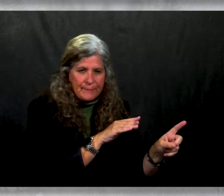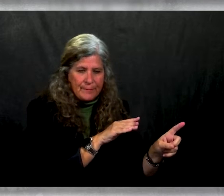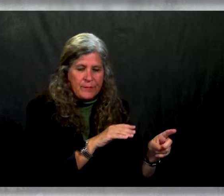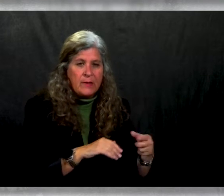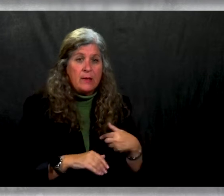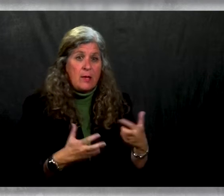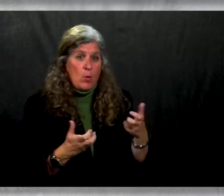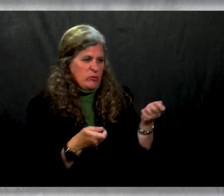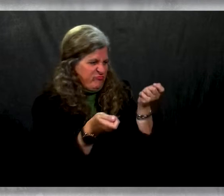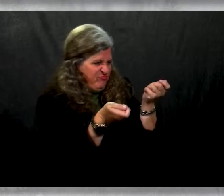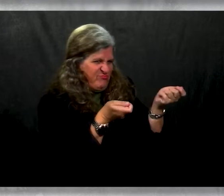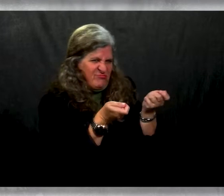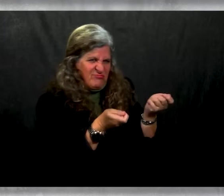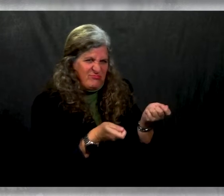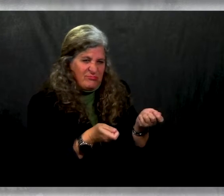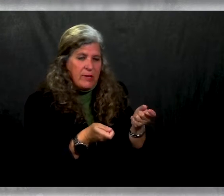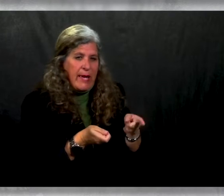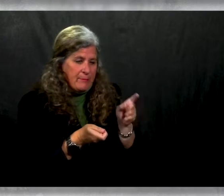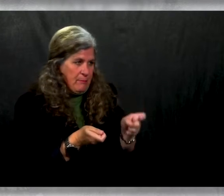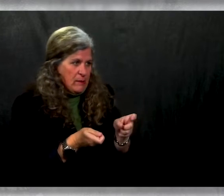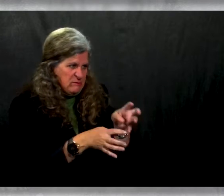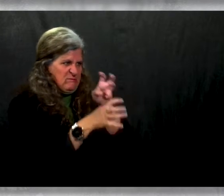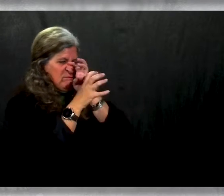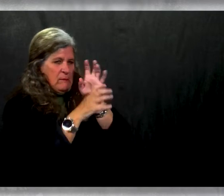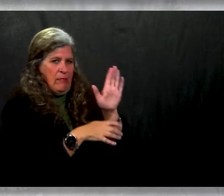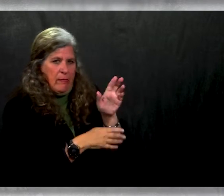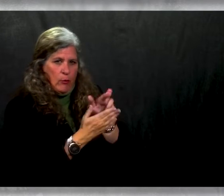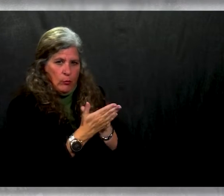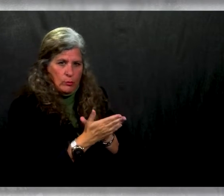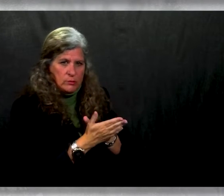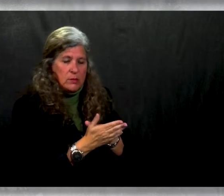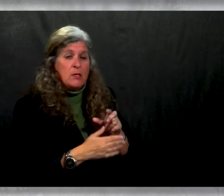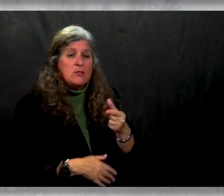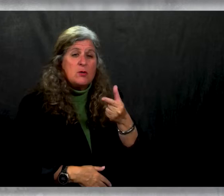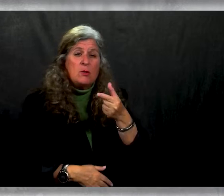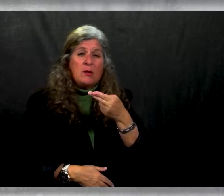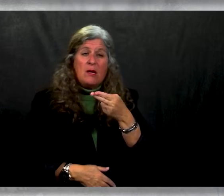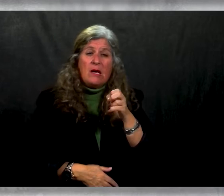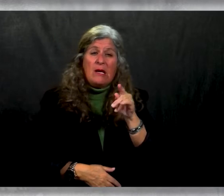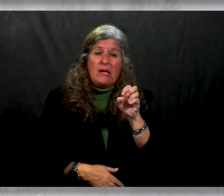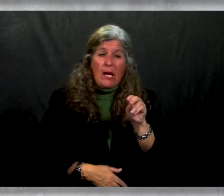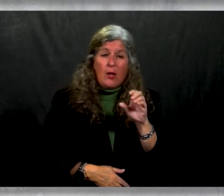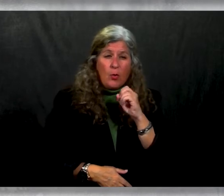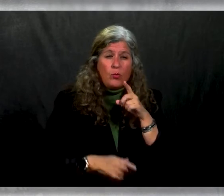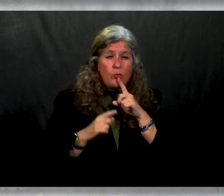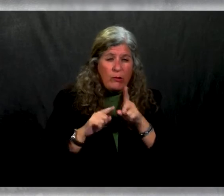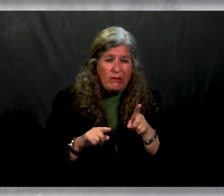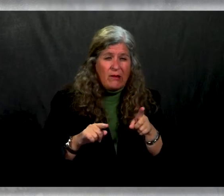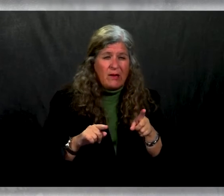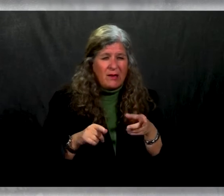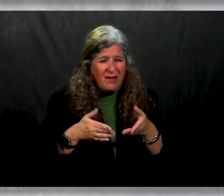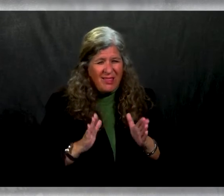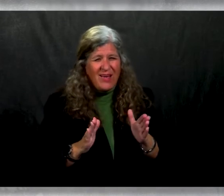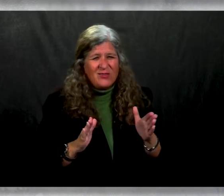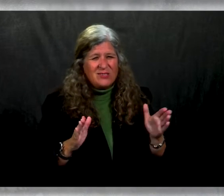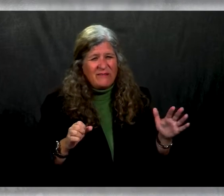and are subject to their power at all times. And the ghettoization really allows them to have full control over Jewish lives